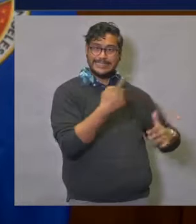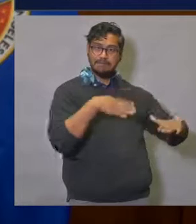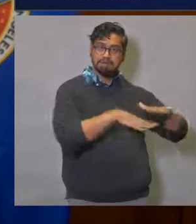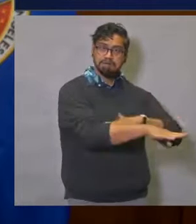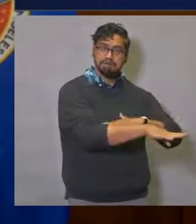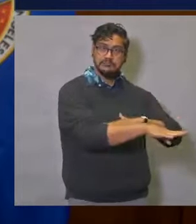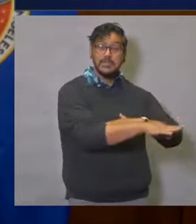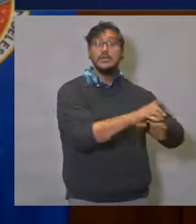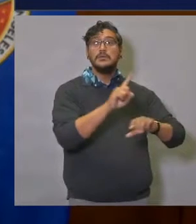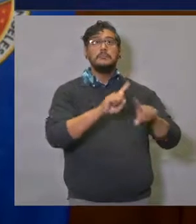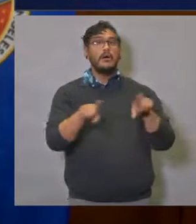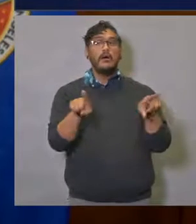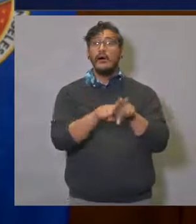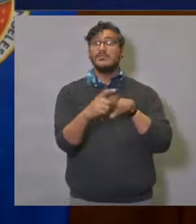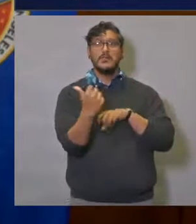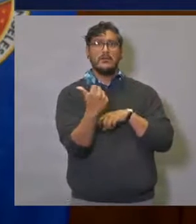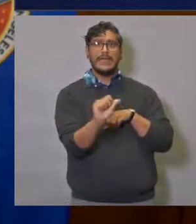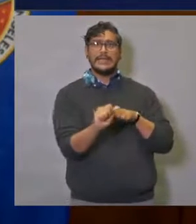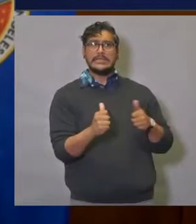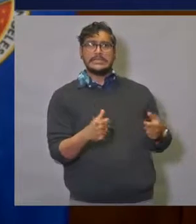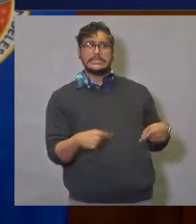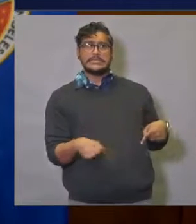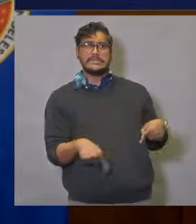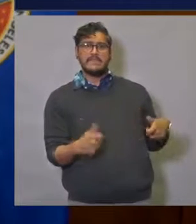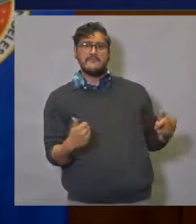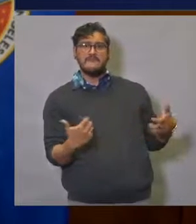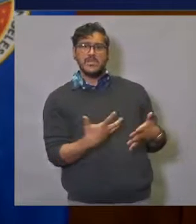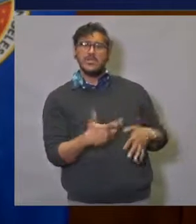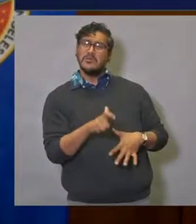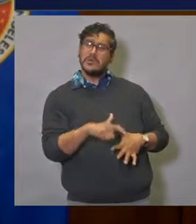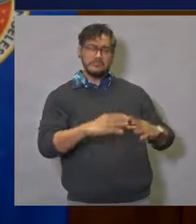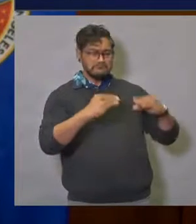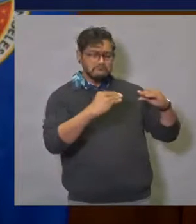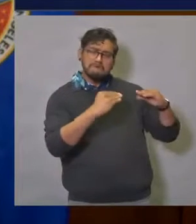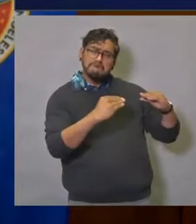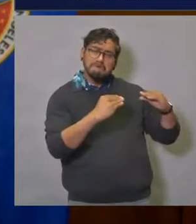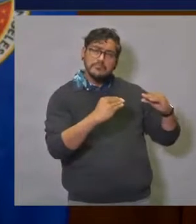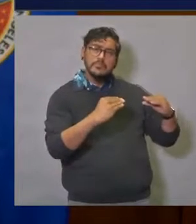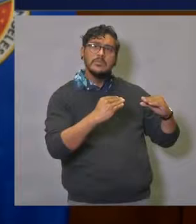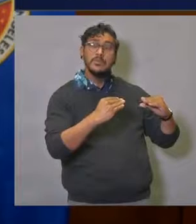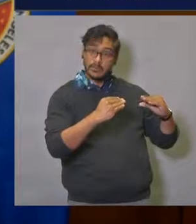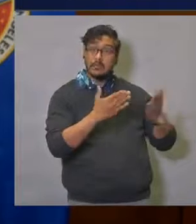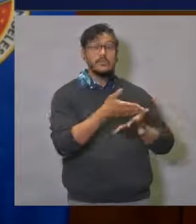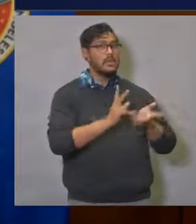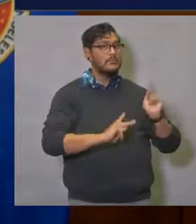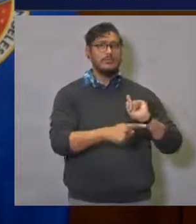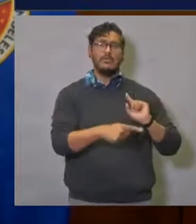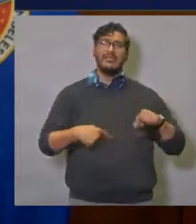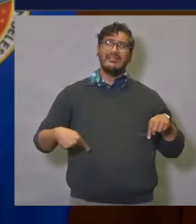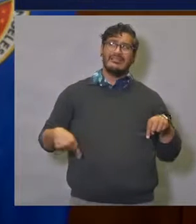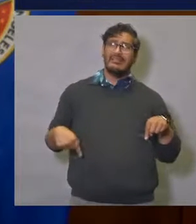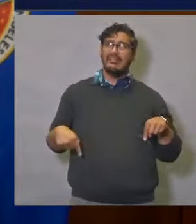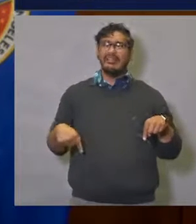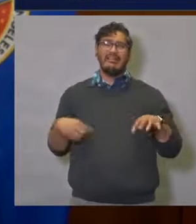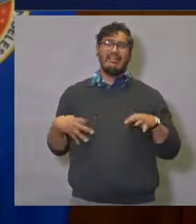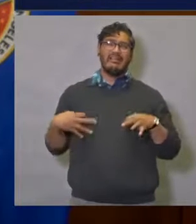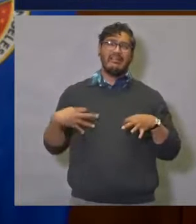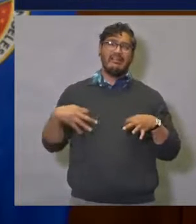OPPORTUNITIES TO BRING THE VACCINE TO THEM DIRECTLY, BUT